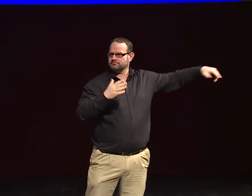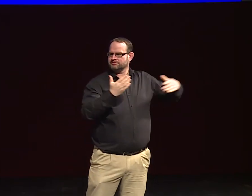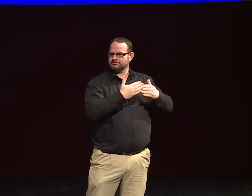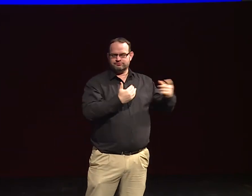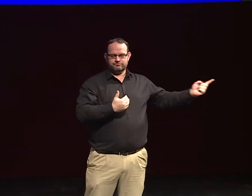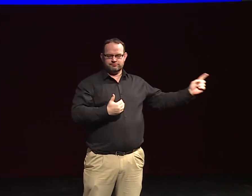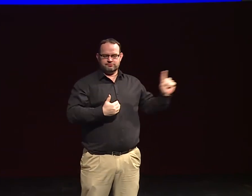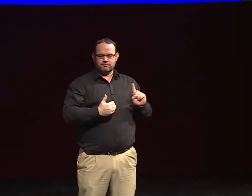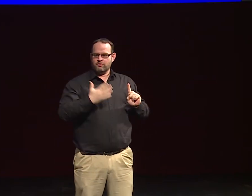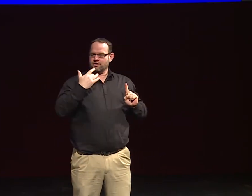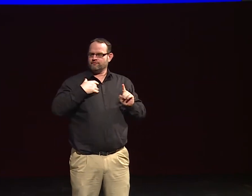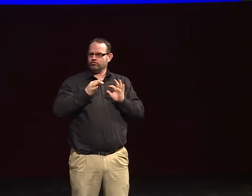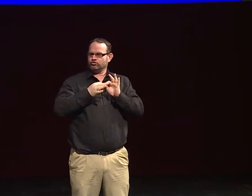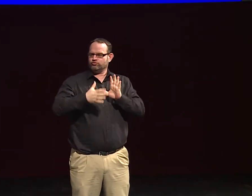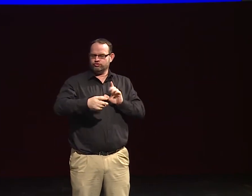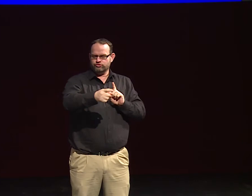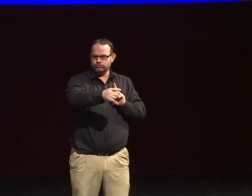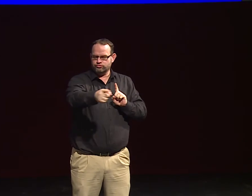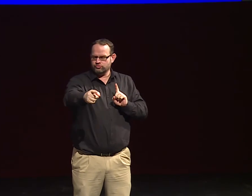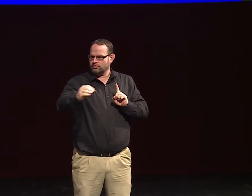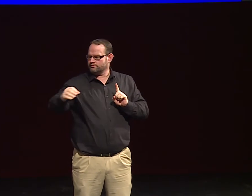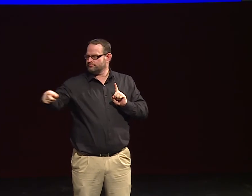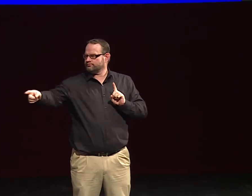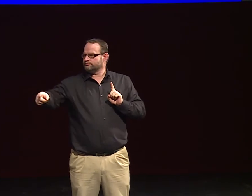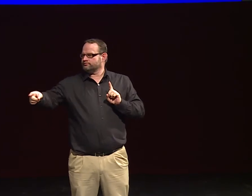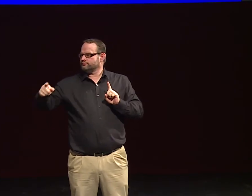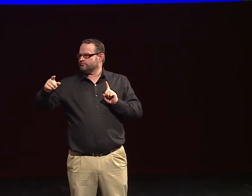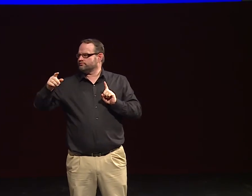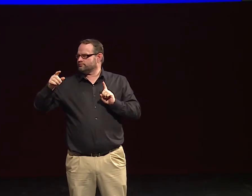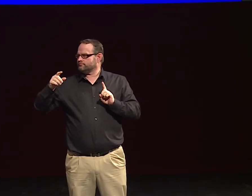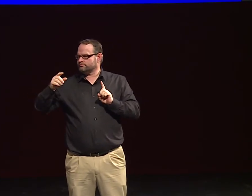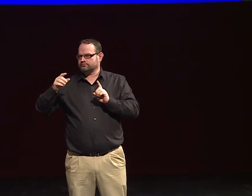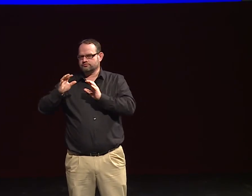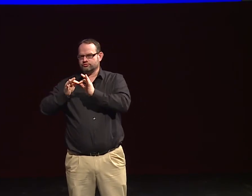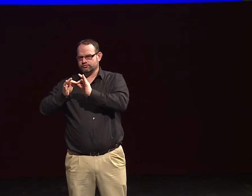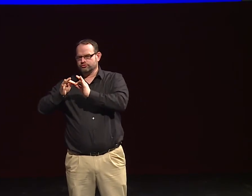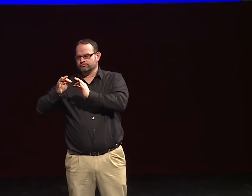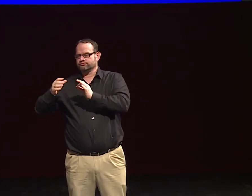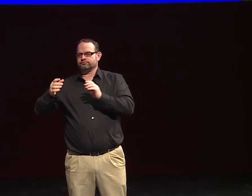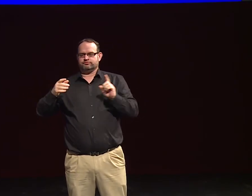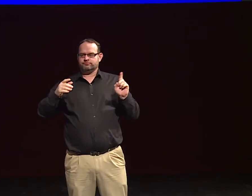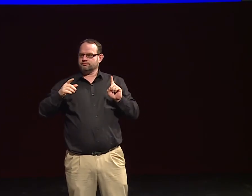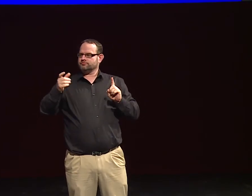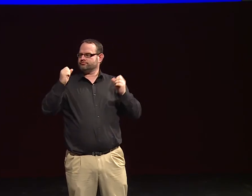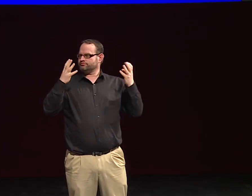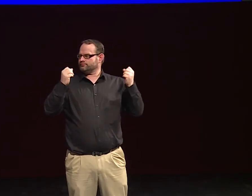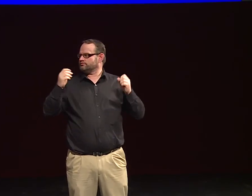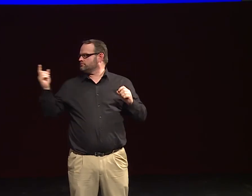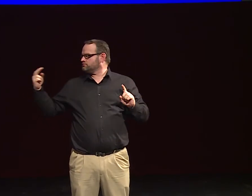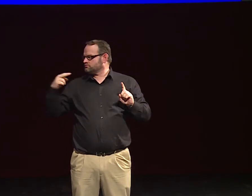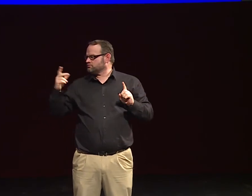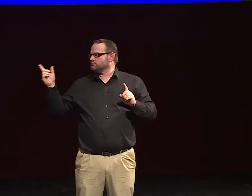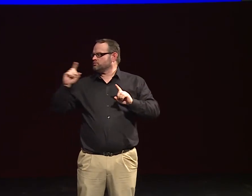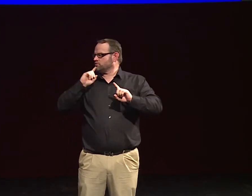over here to my left, and we will make sure that the interpreters and everyone in the auditorium